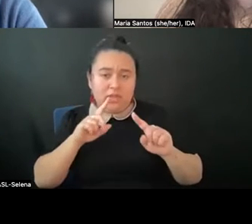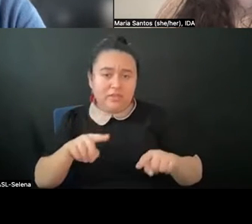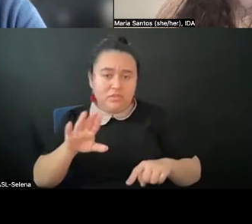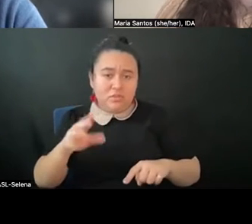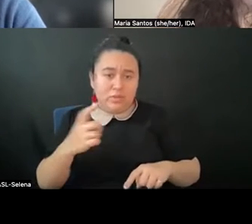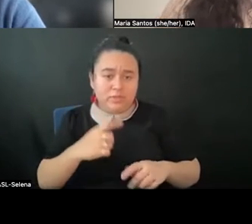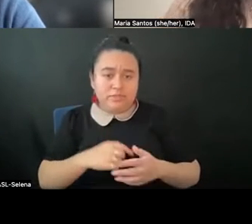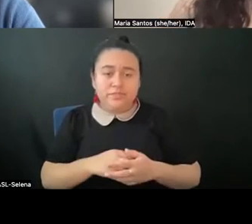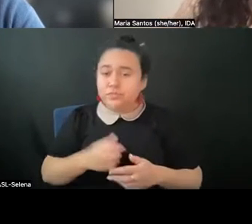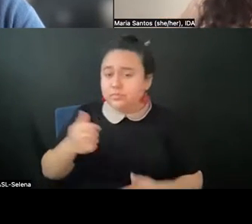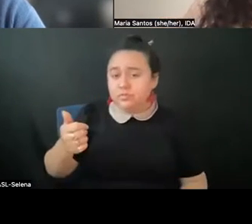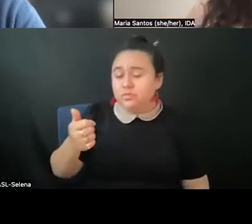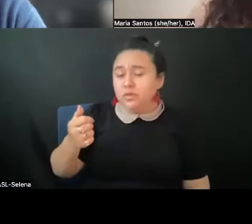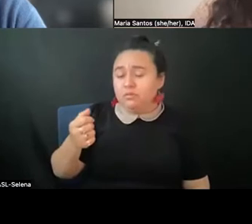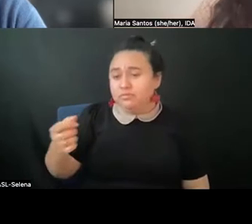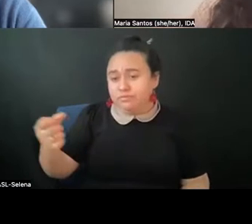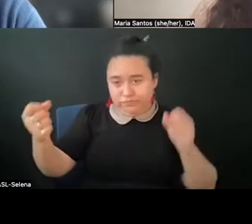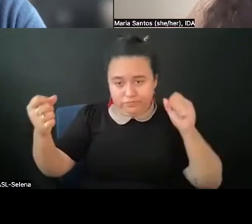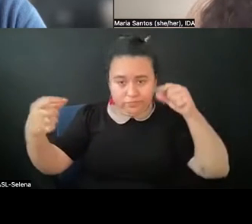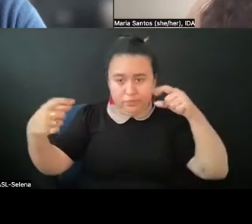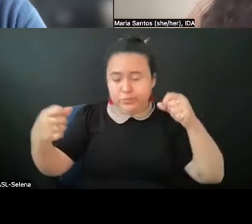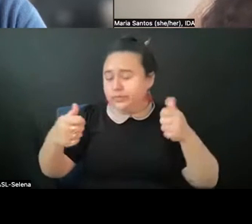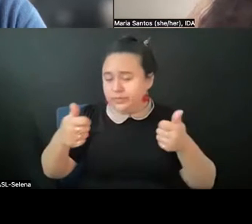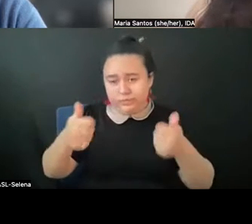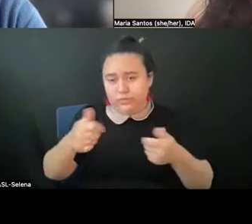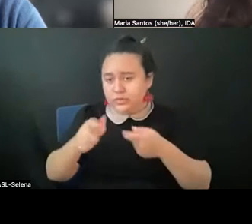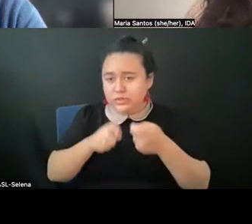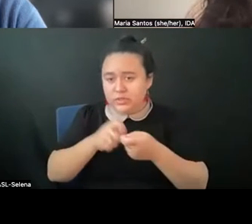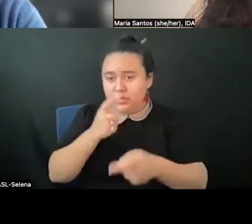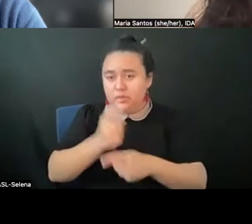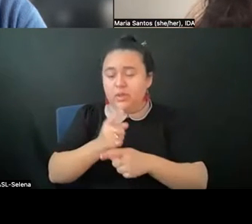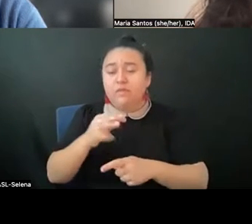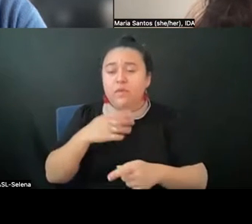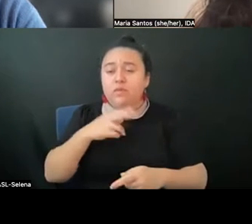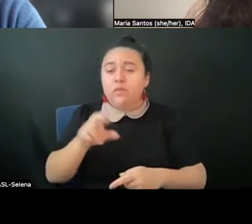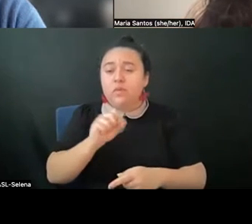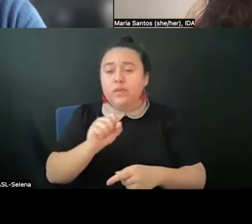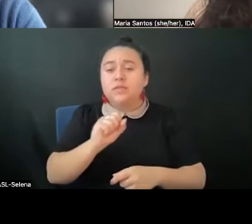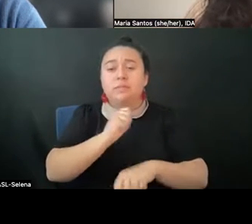You were reading my mind. That's right. That's exactly right.